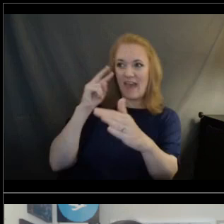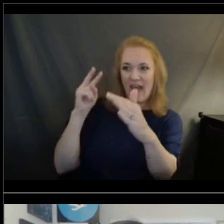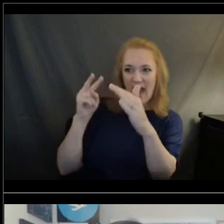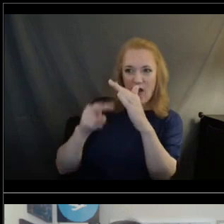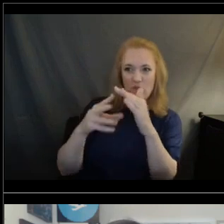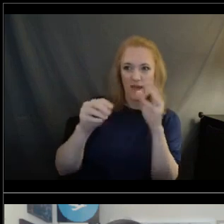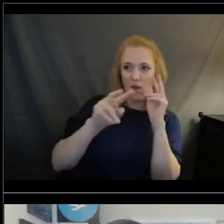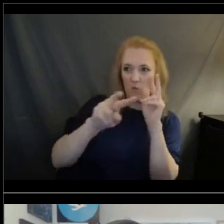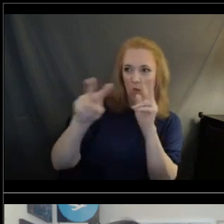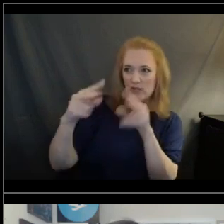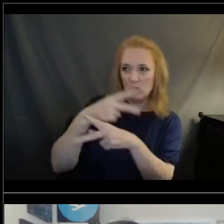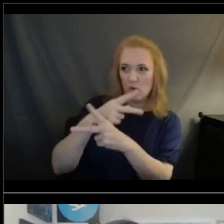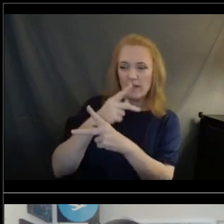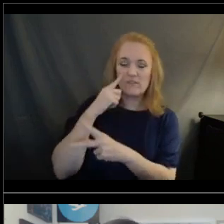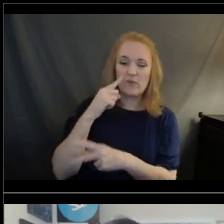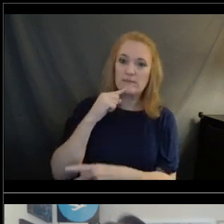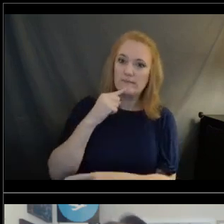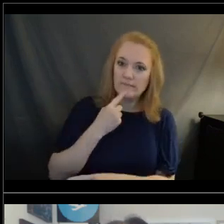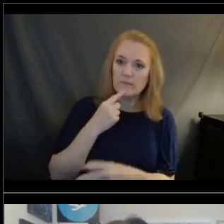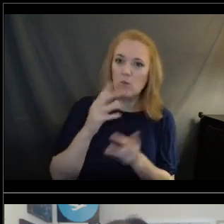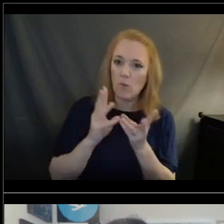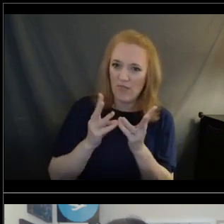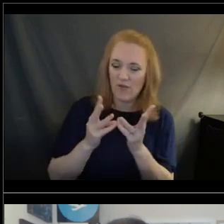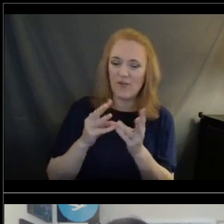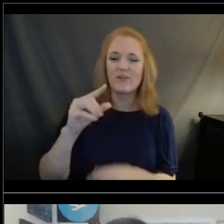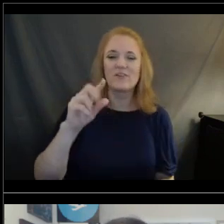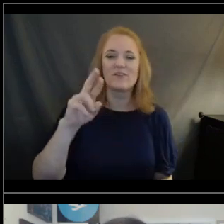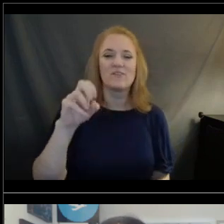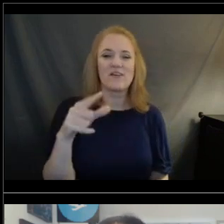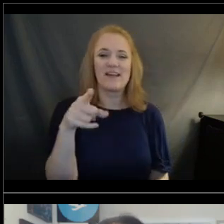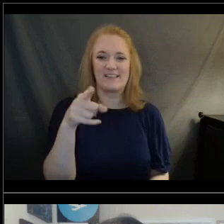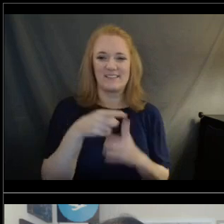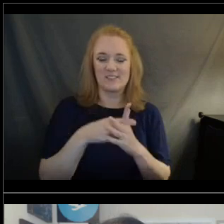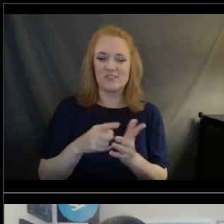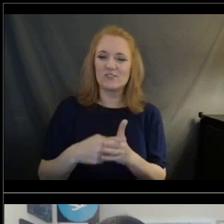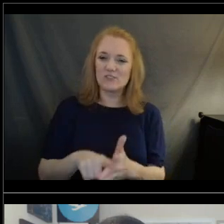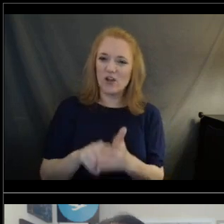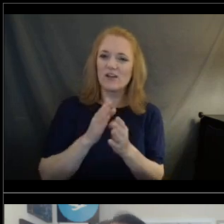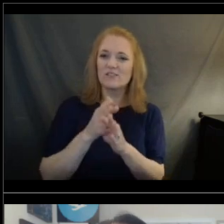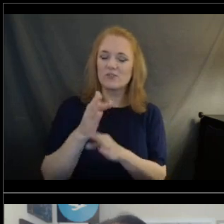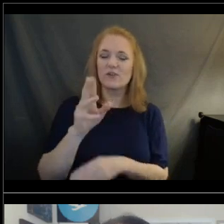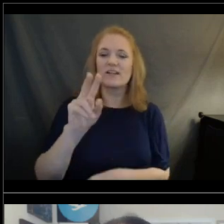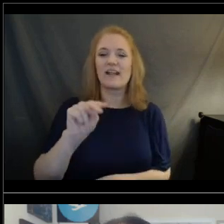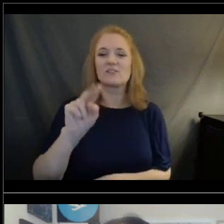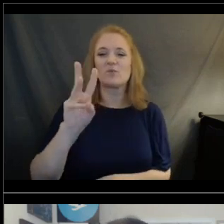products for severe weather. Greg began his career in the National Weather Service in Charlotte,